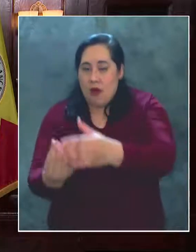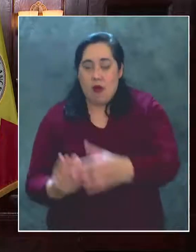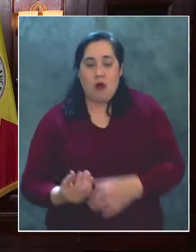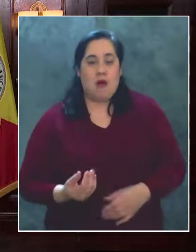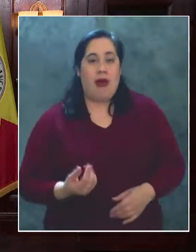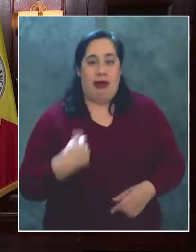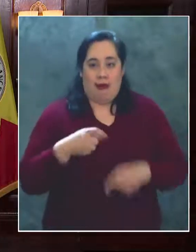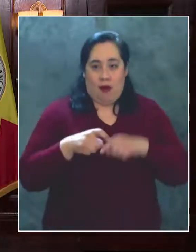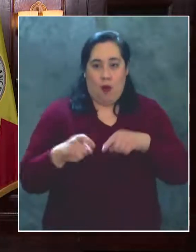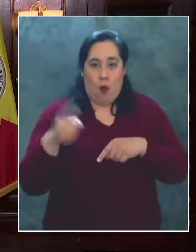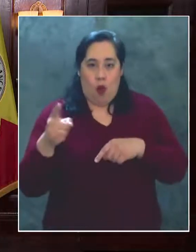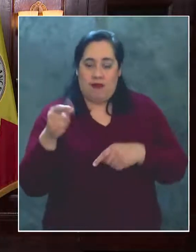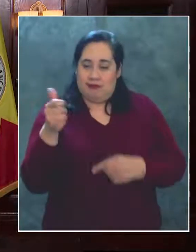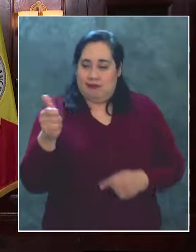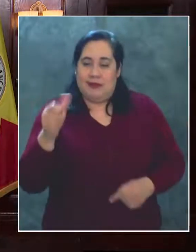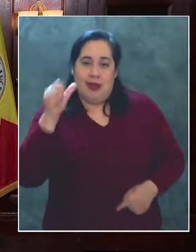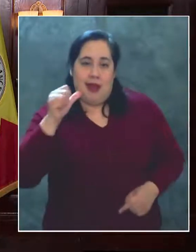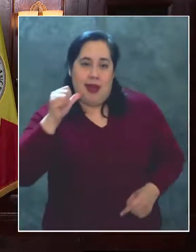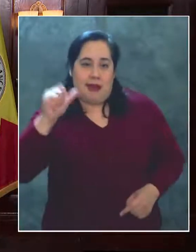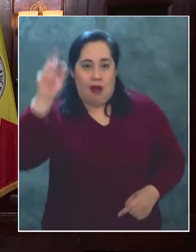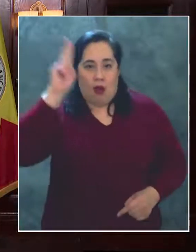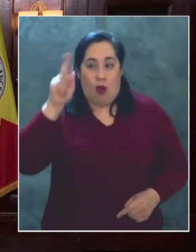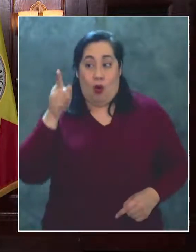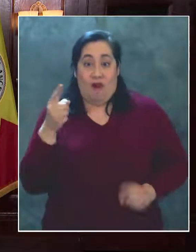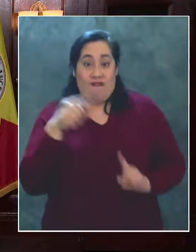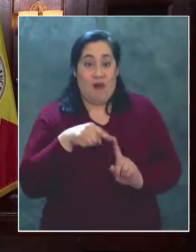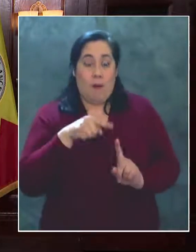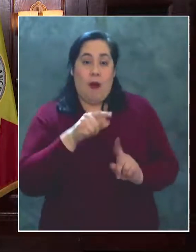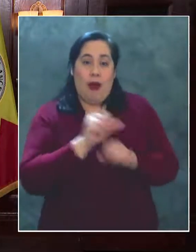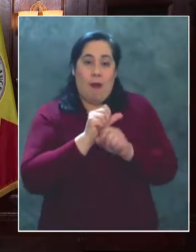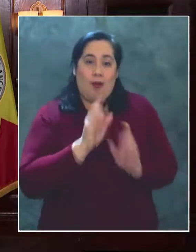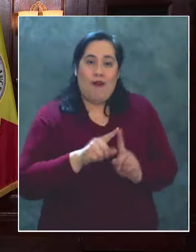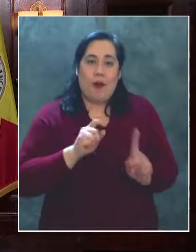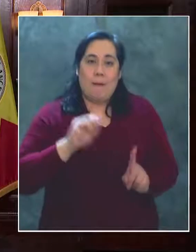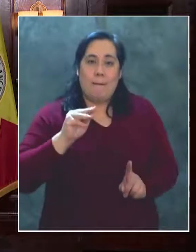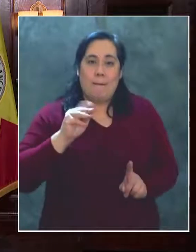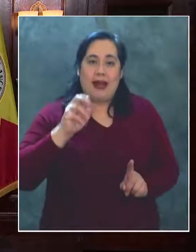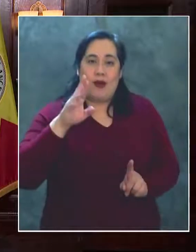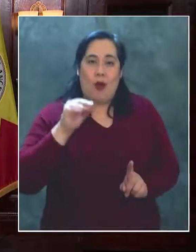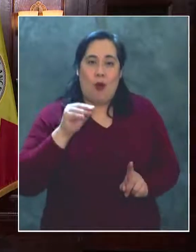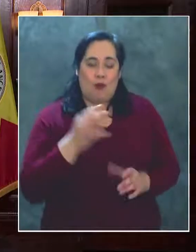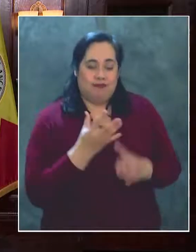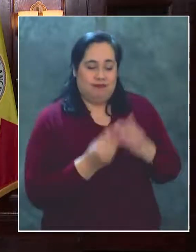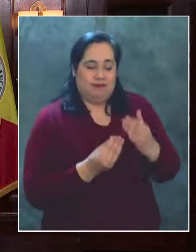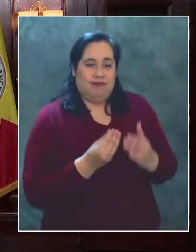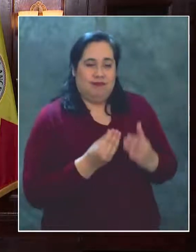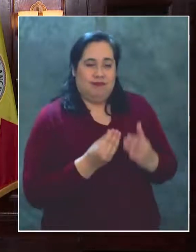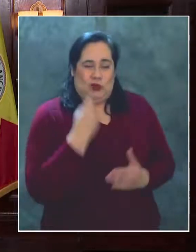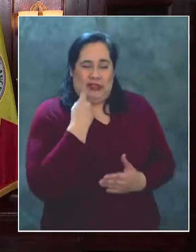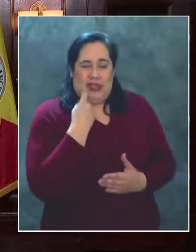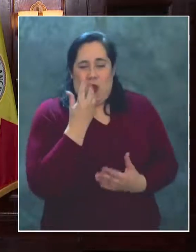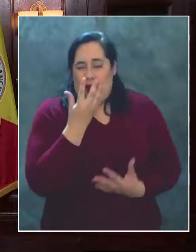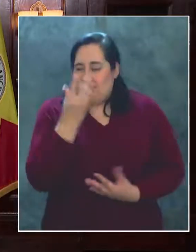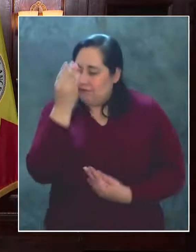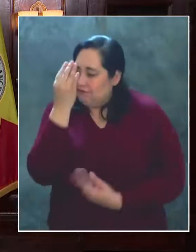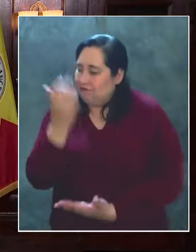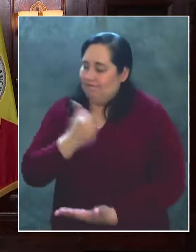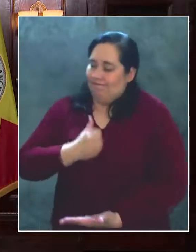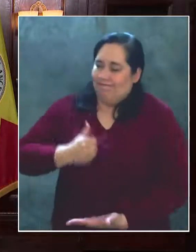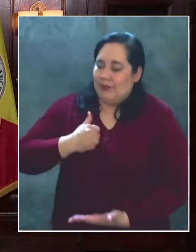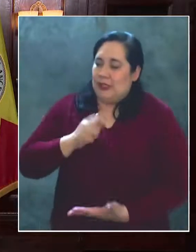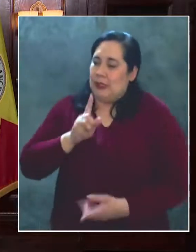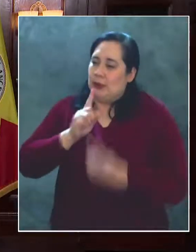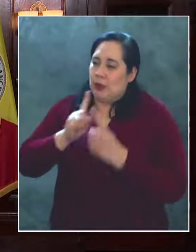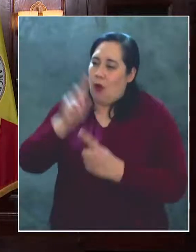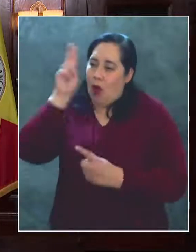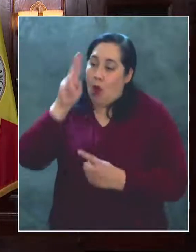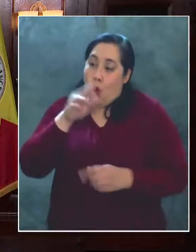I CALLED ONE AN AUNT AND UNCLE